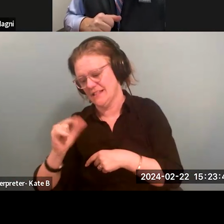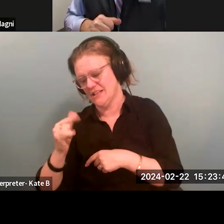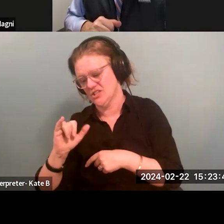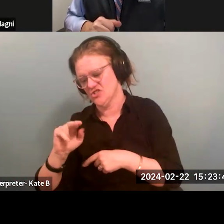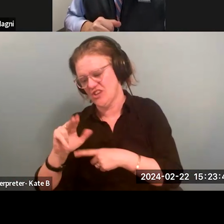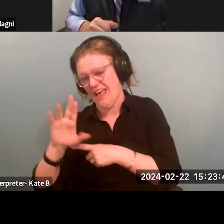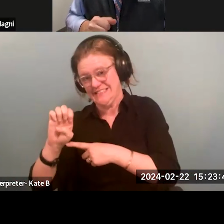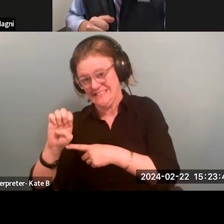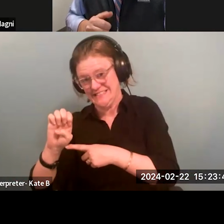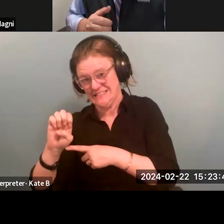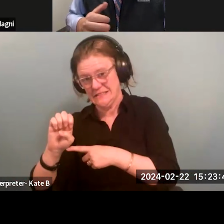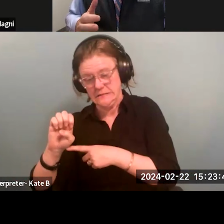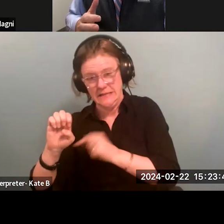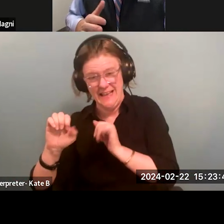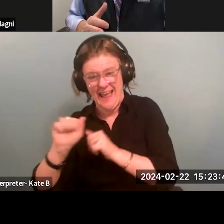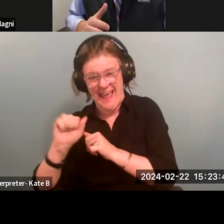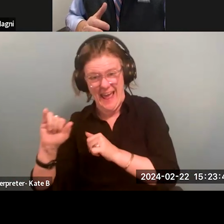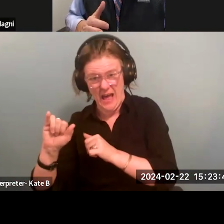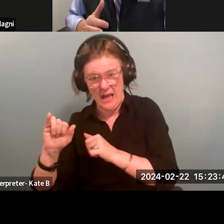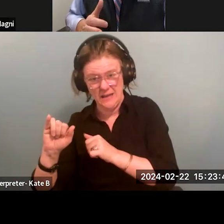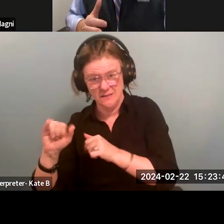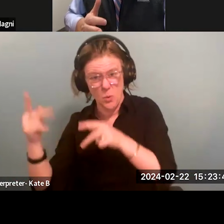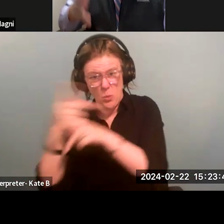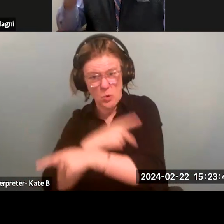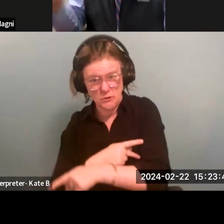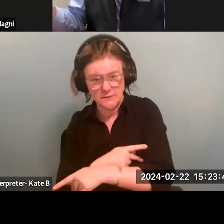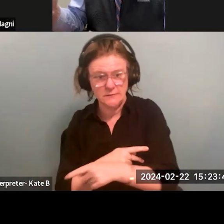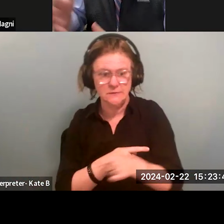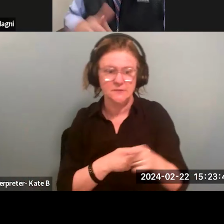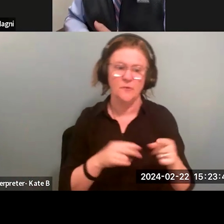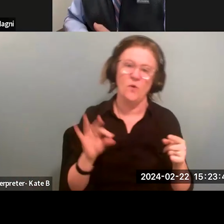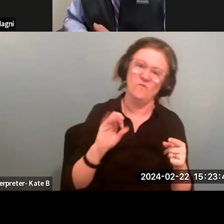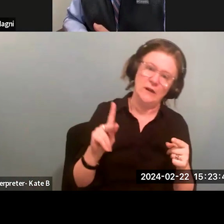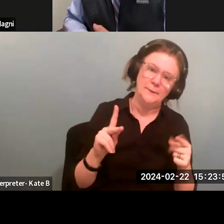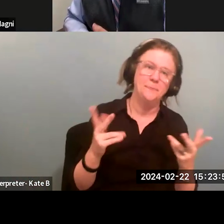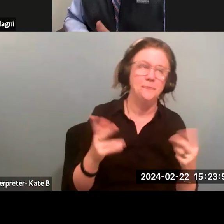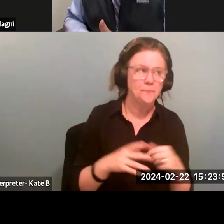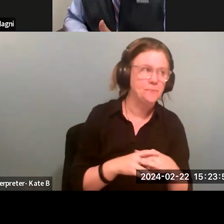Well, well, the thing is even though I encourage so much